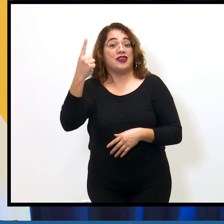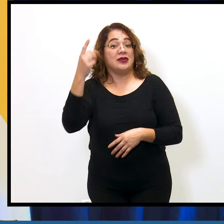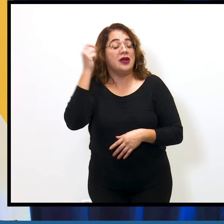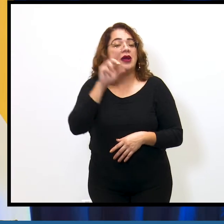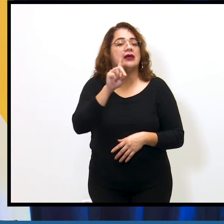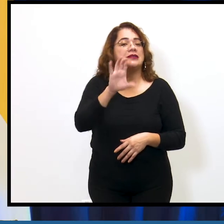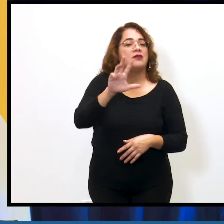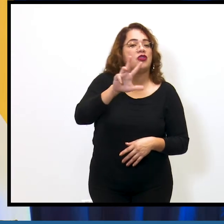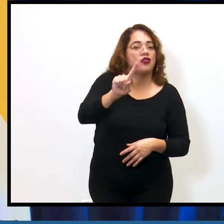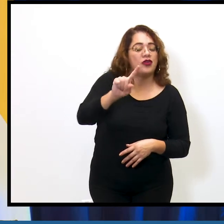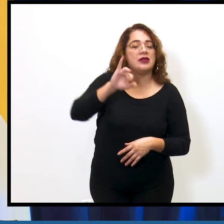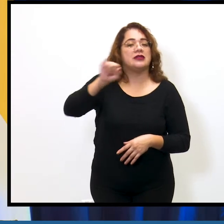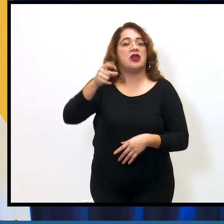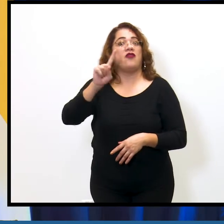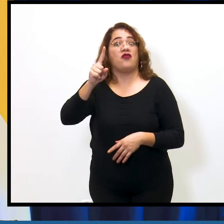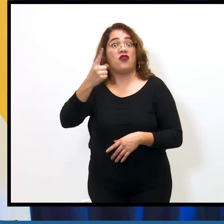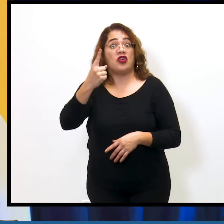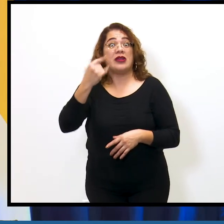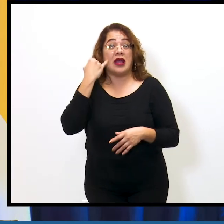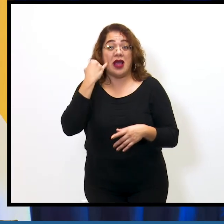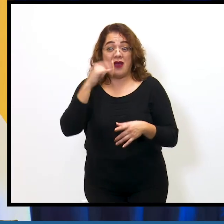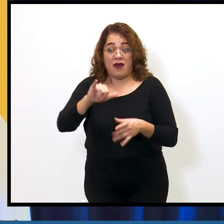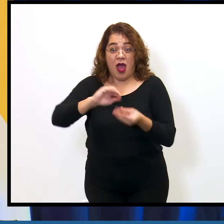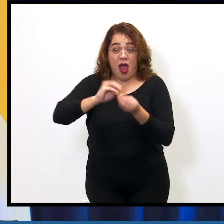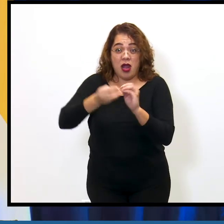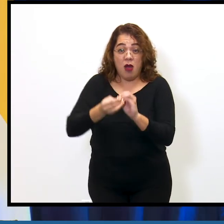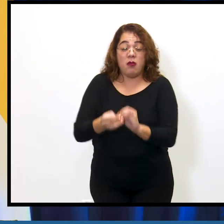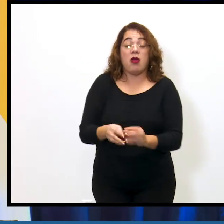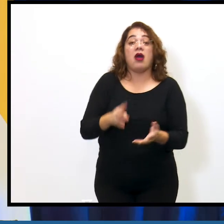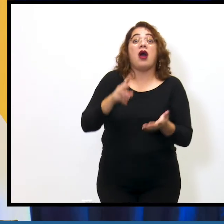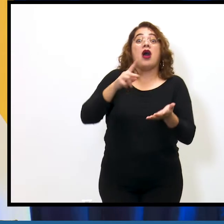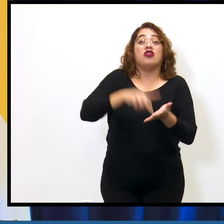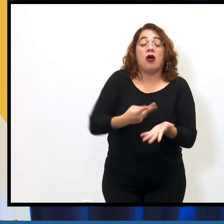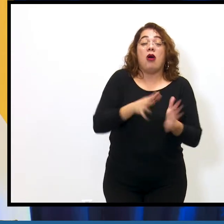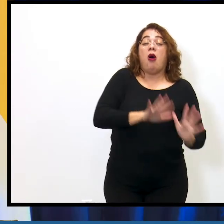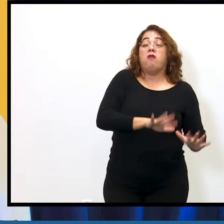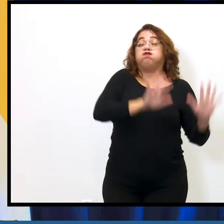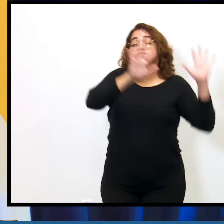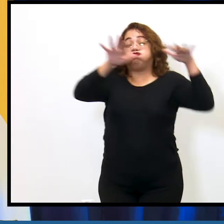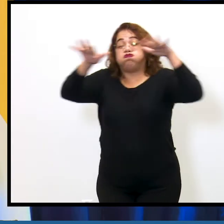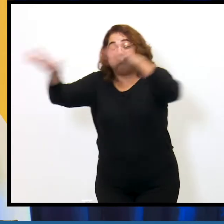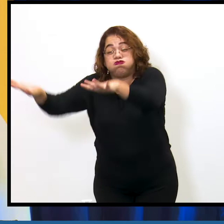at our hospitals and the only people that have the ability to stop this catastrophic event